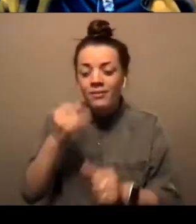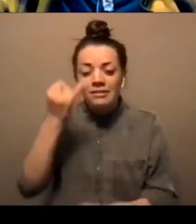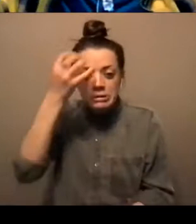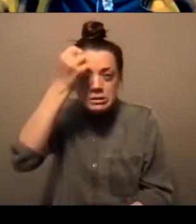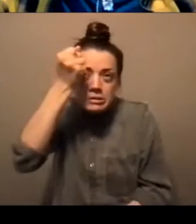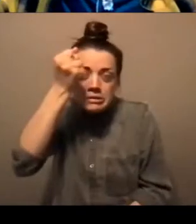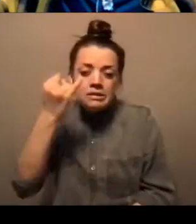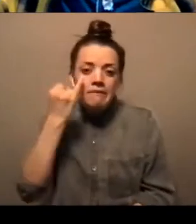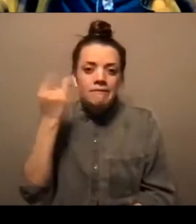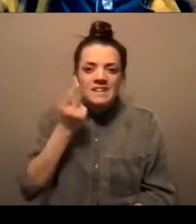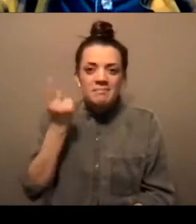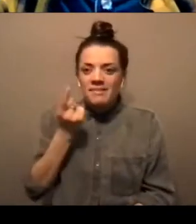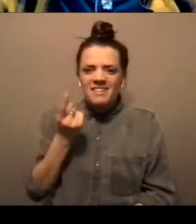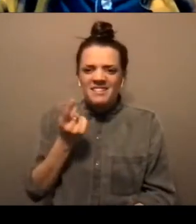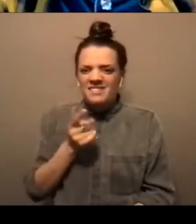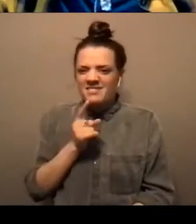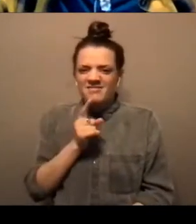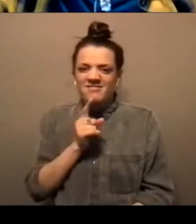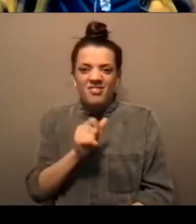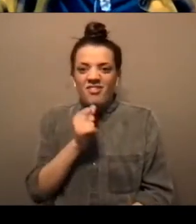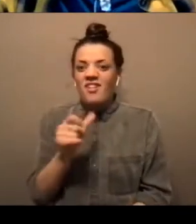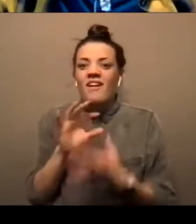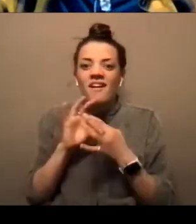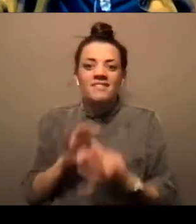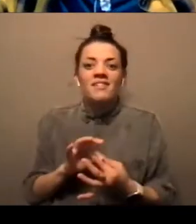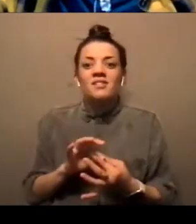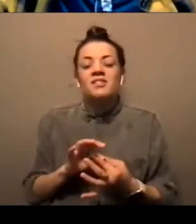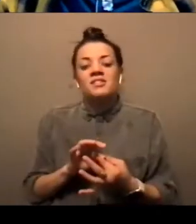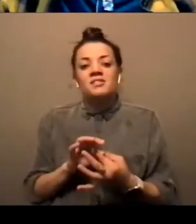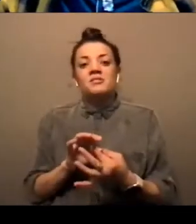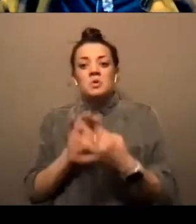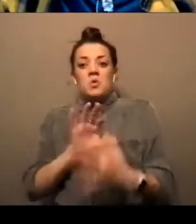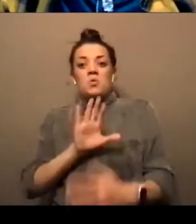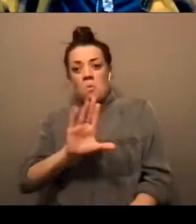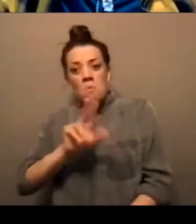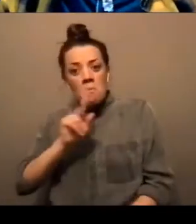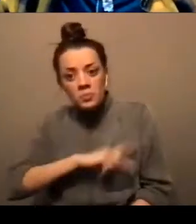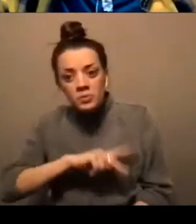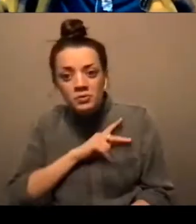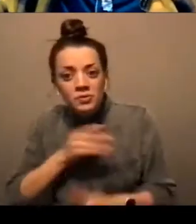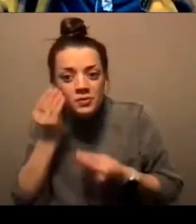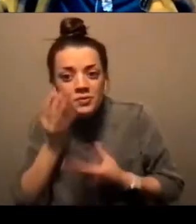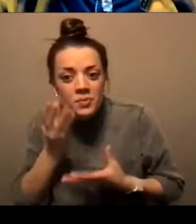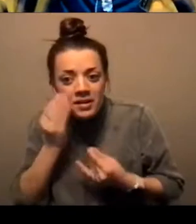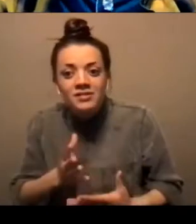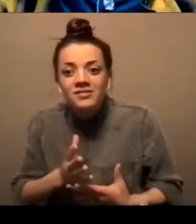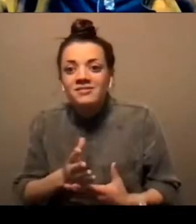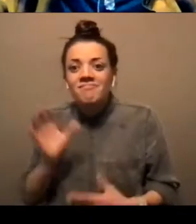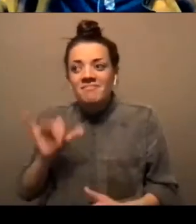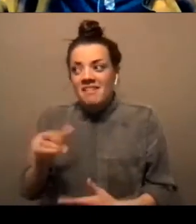that doesn't involve personal information that an abuser might be able to guess.